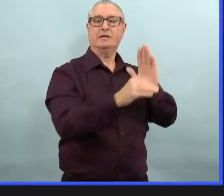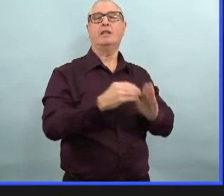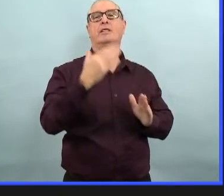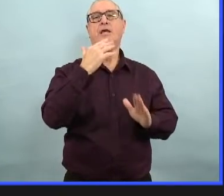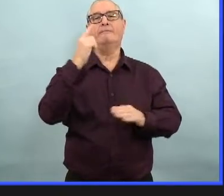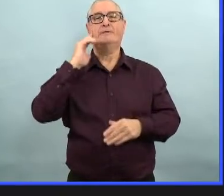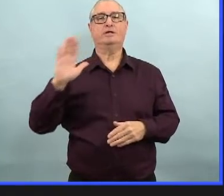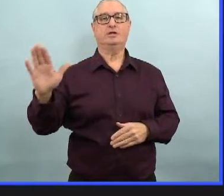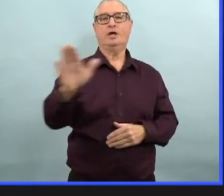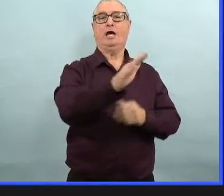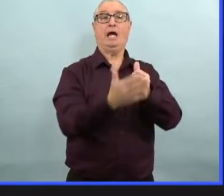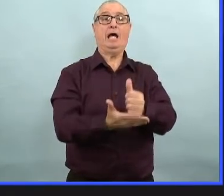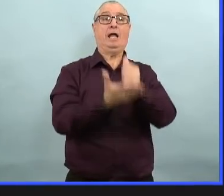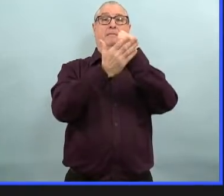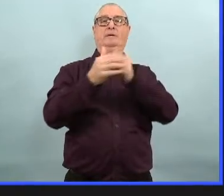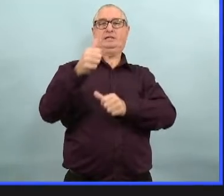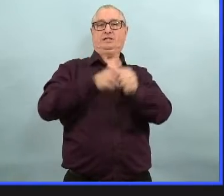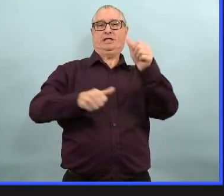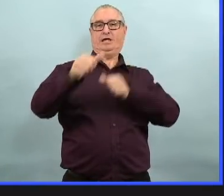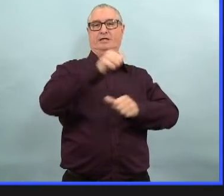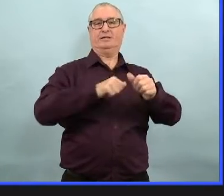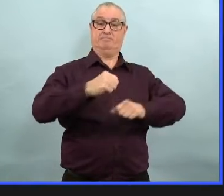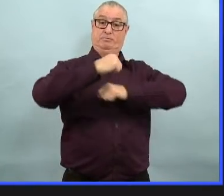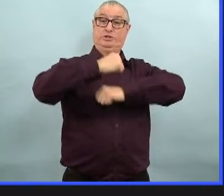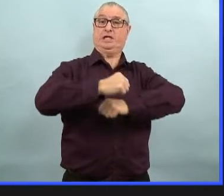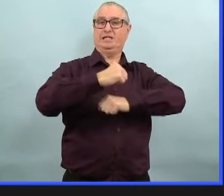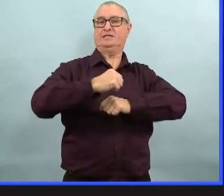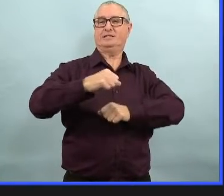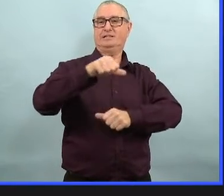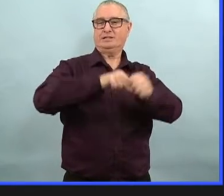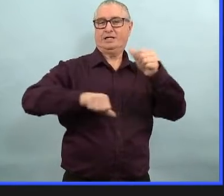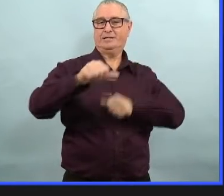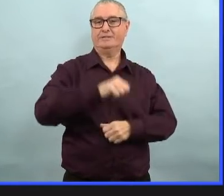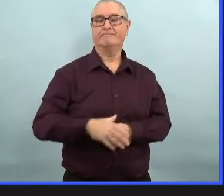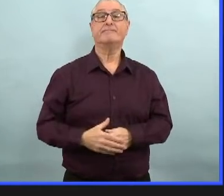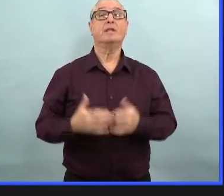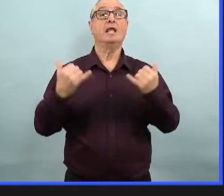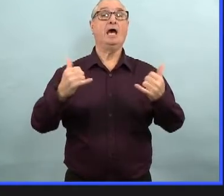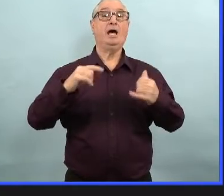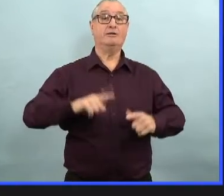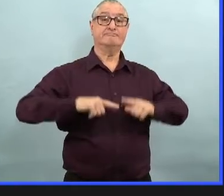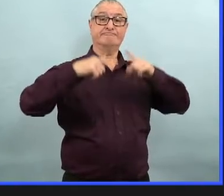thank you doctors a reminder to our reporters on this session you will have one preliminary